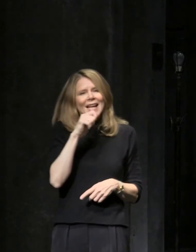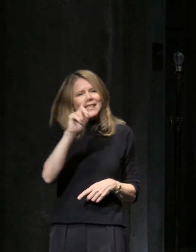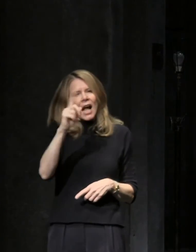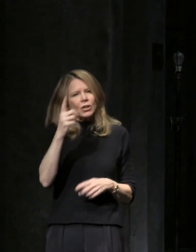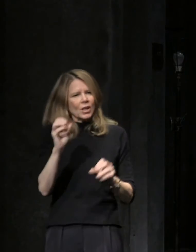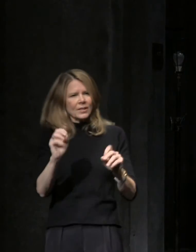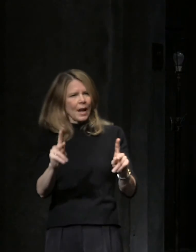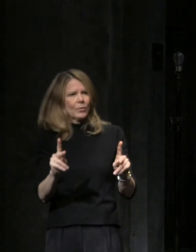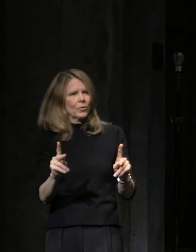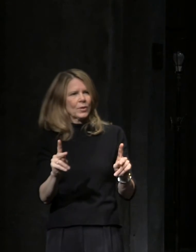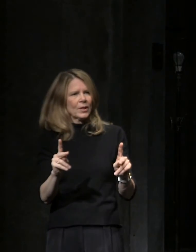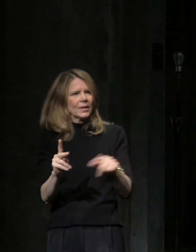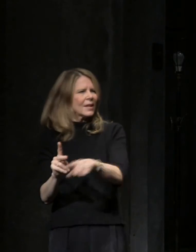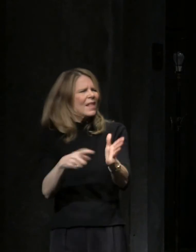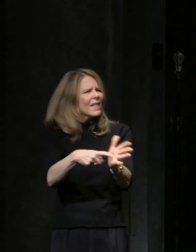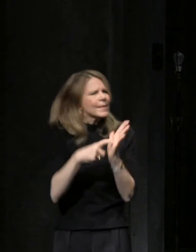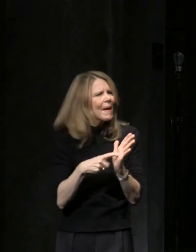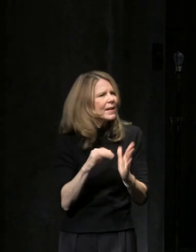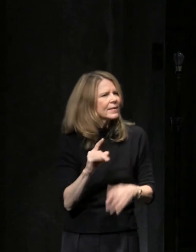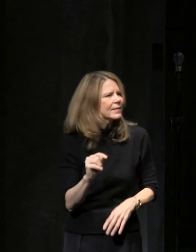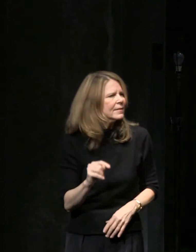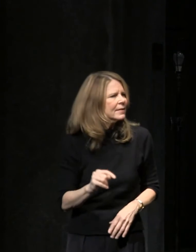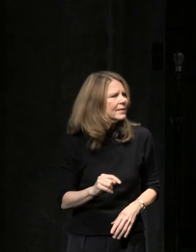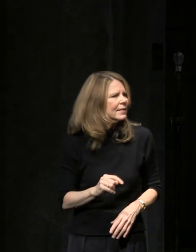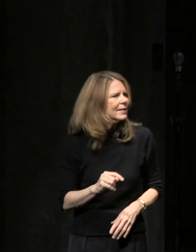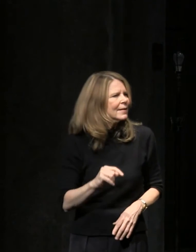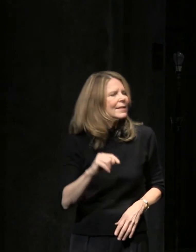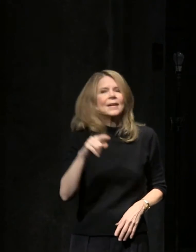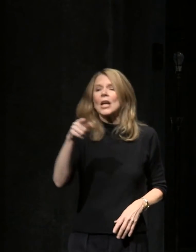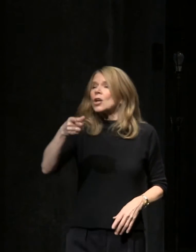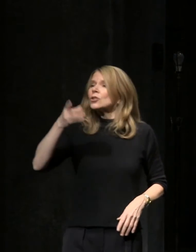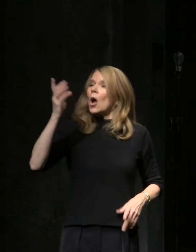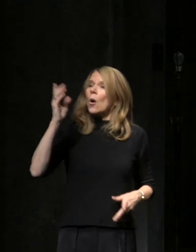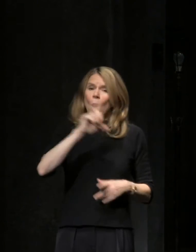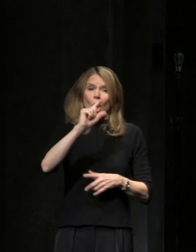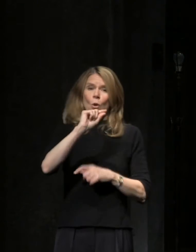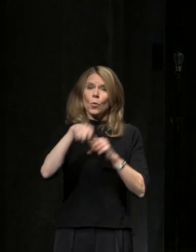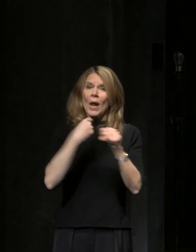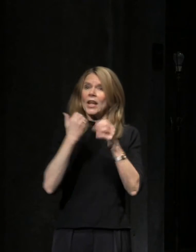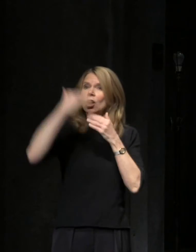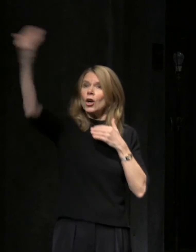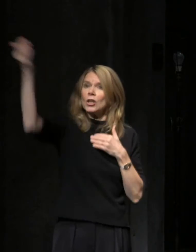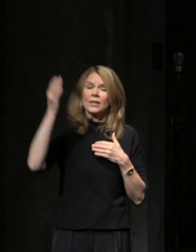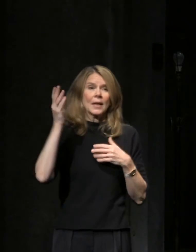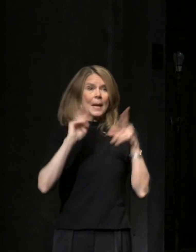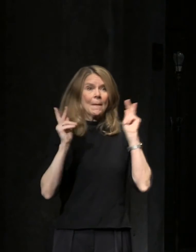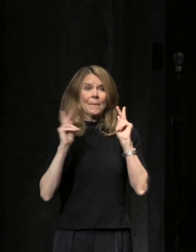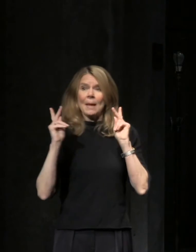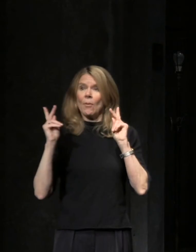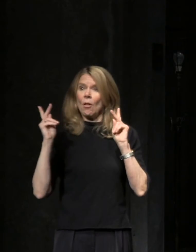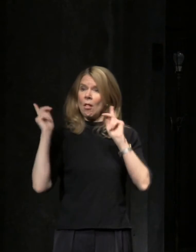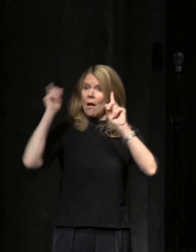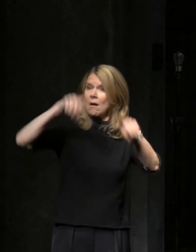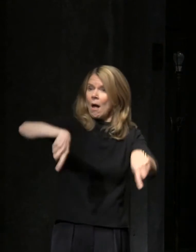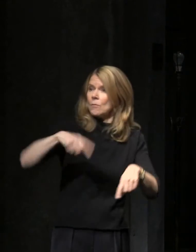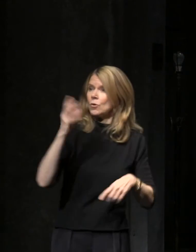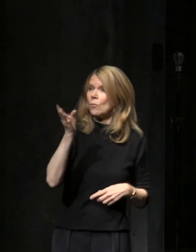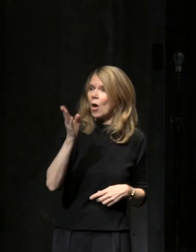not be realistic for people to attend Broadway theater in 20 years from now and not assume